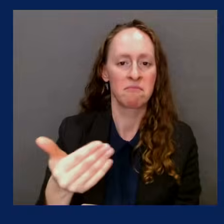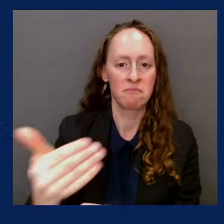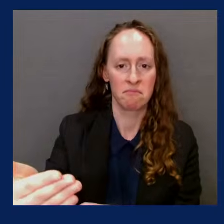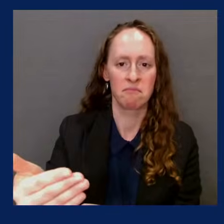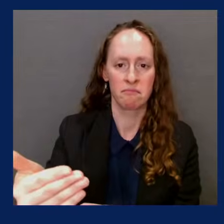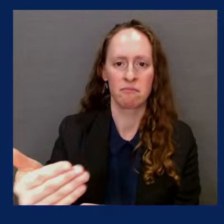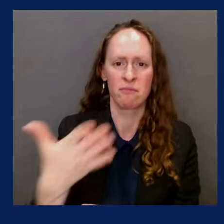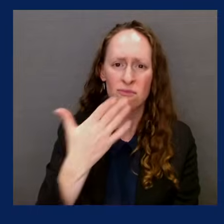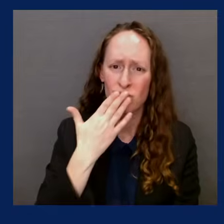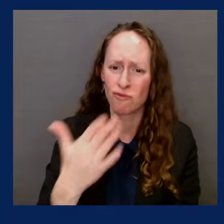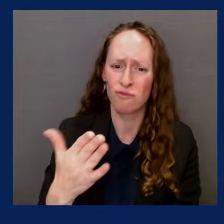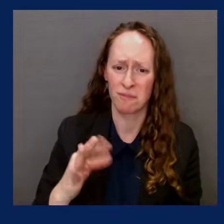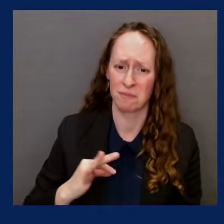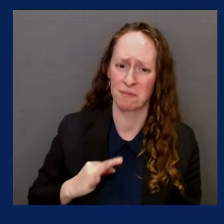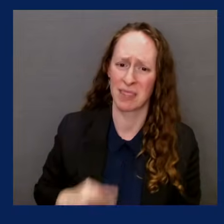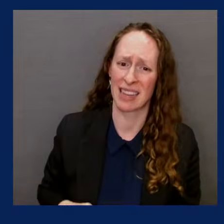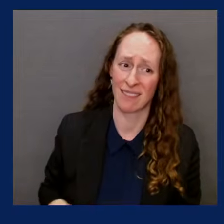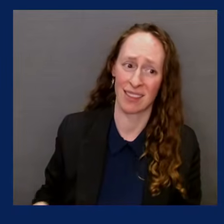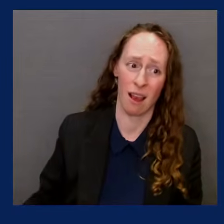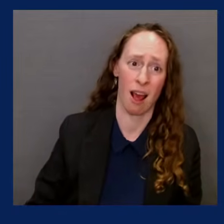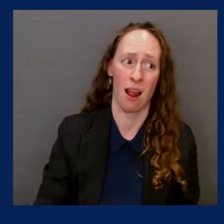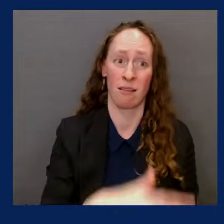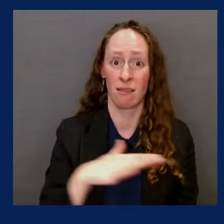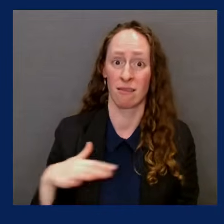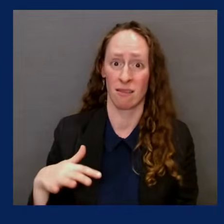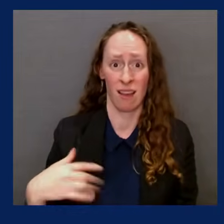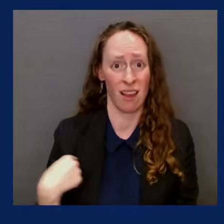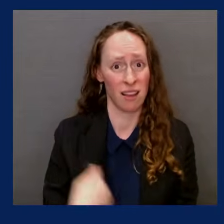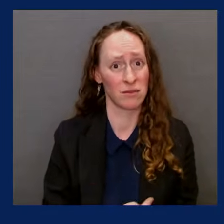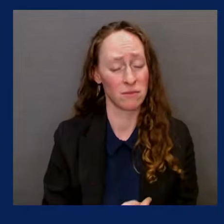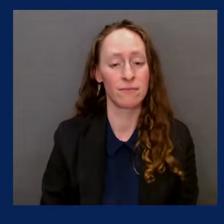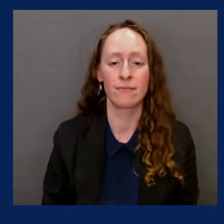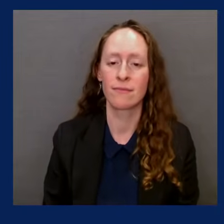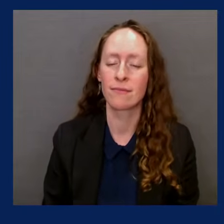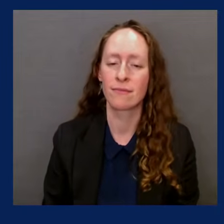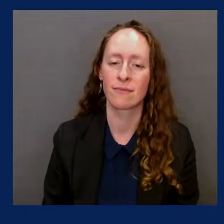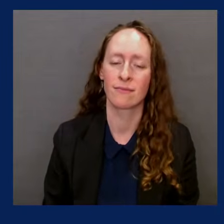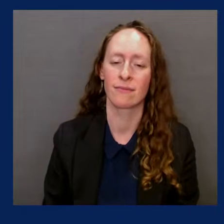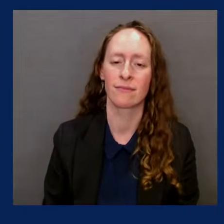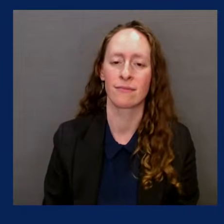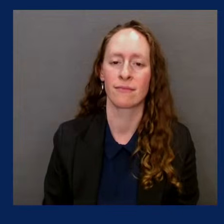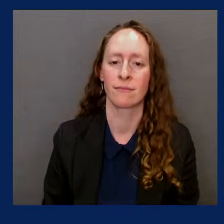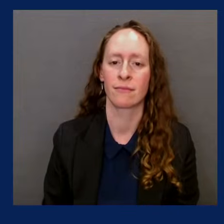I was asked by Xi Jinping were we just trying to surround China. I said, "No, we're not surrounding China."